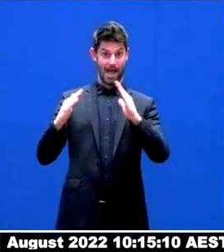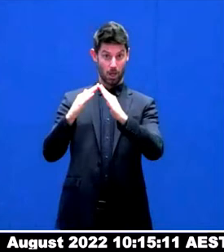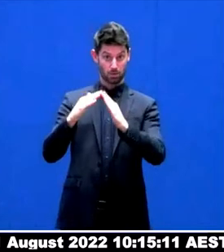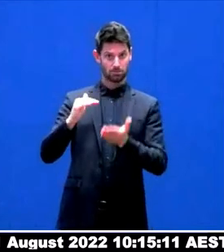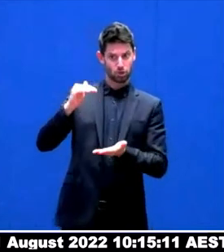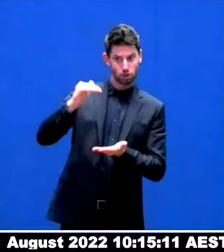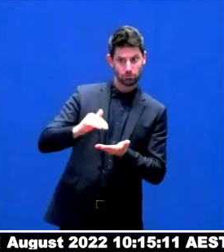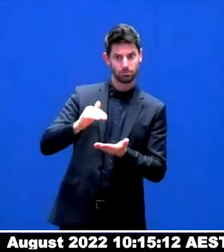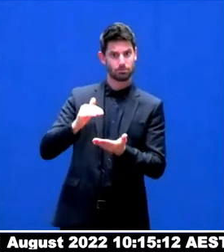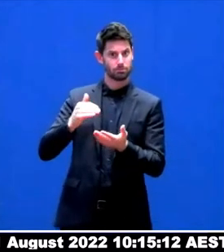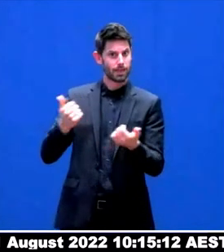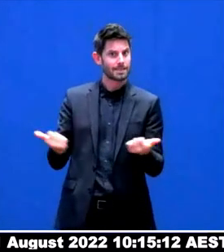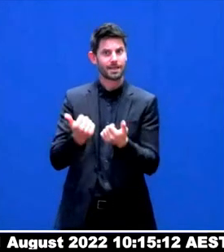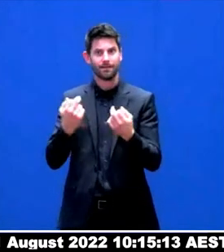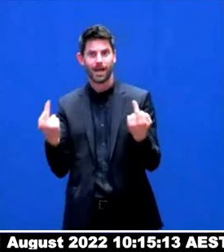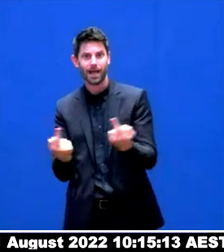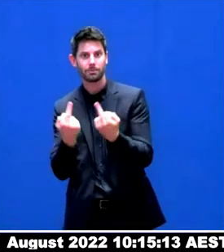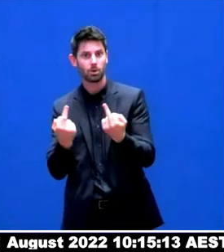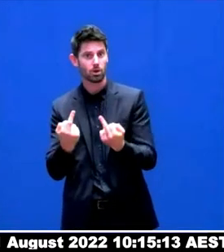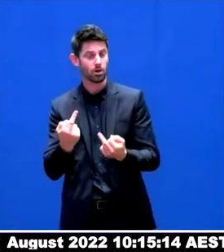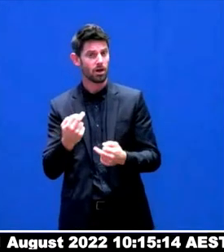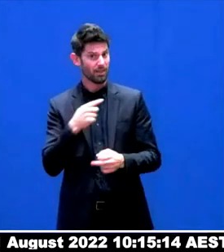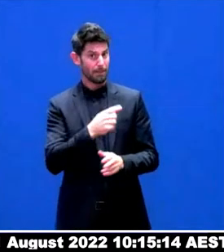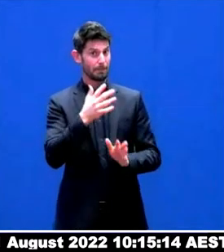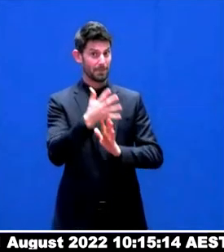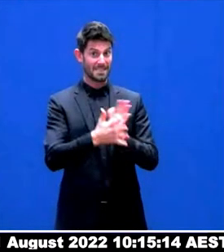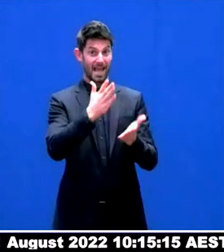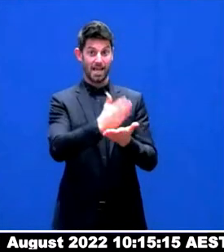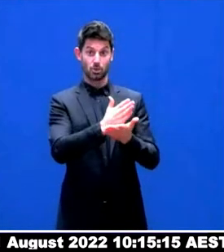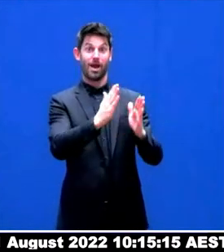do I take it that includes the actual housing dwellings, so building?